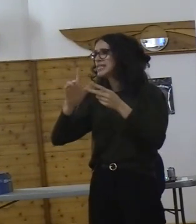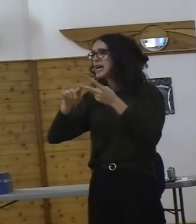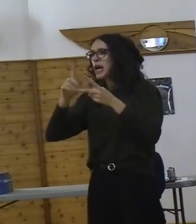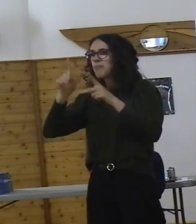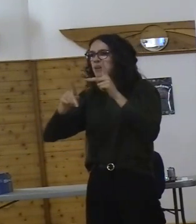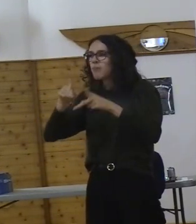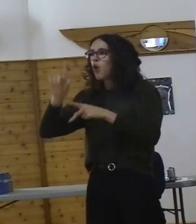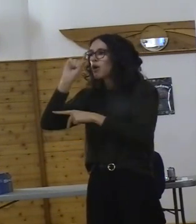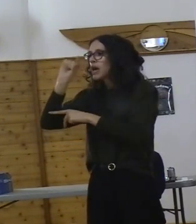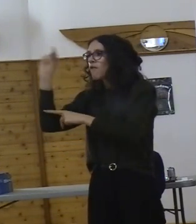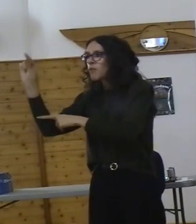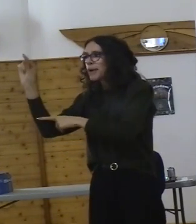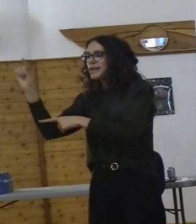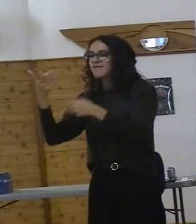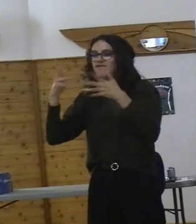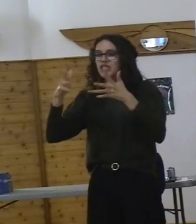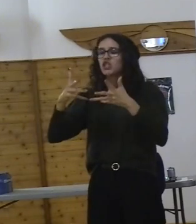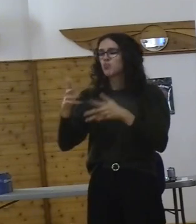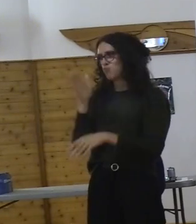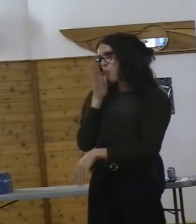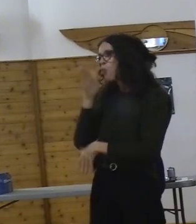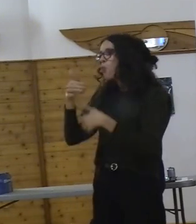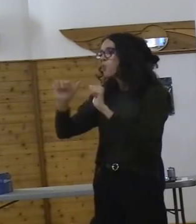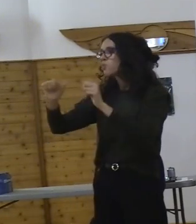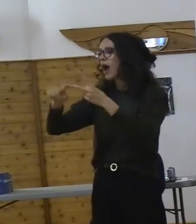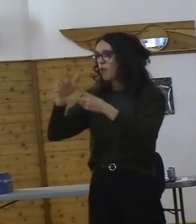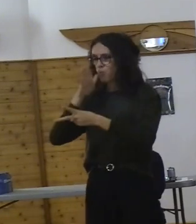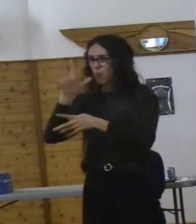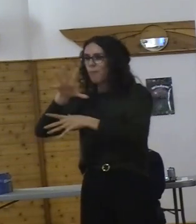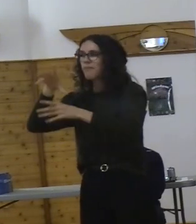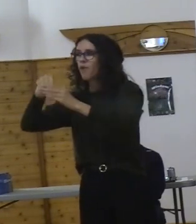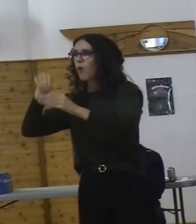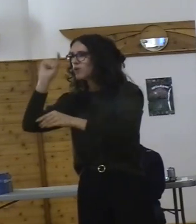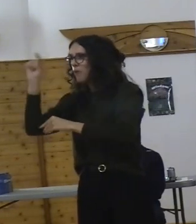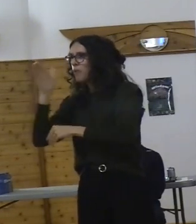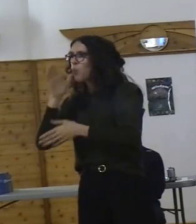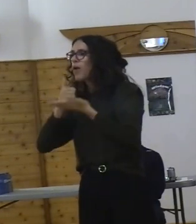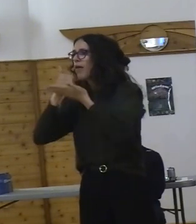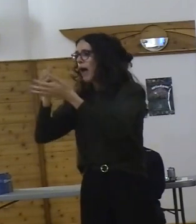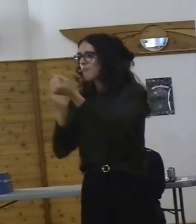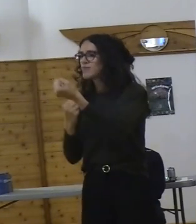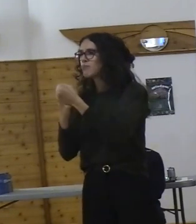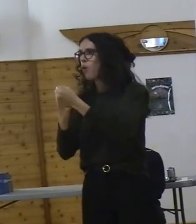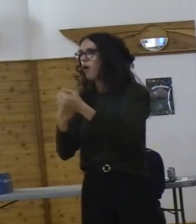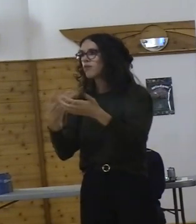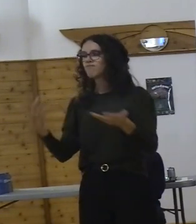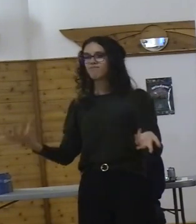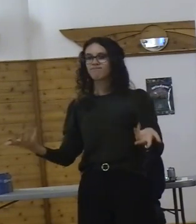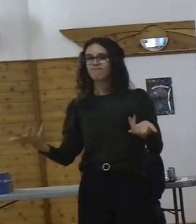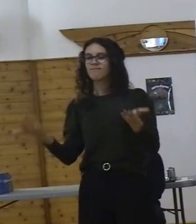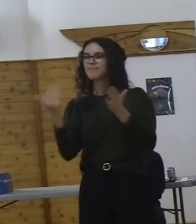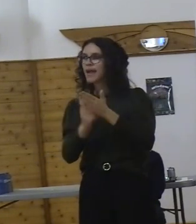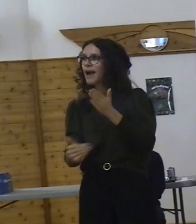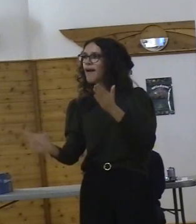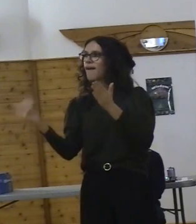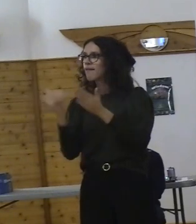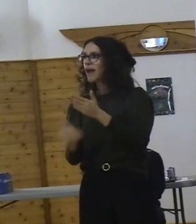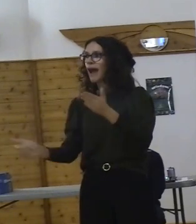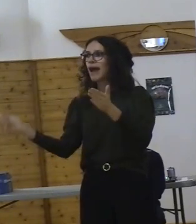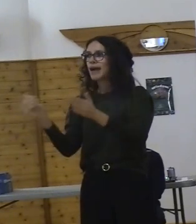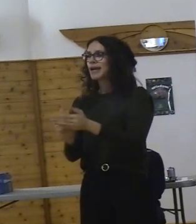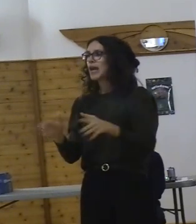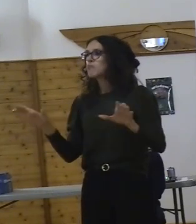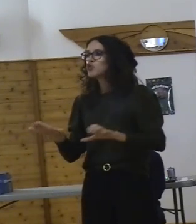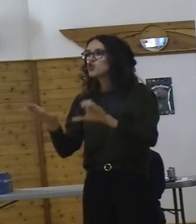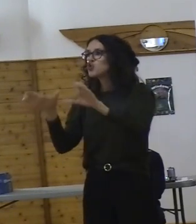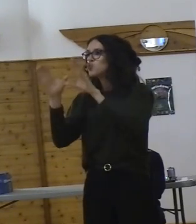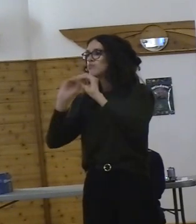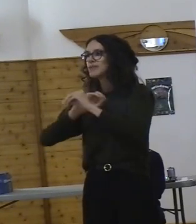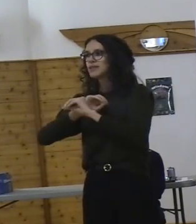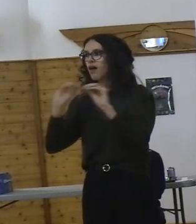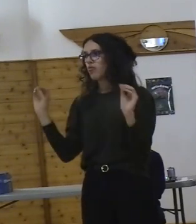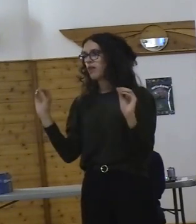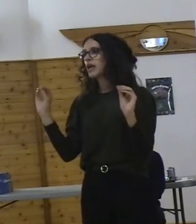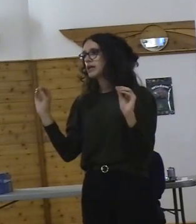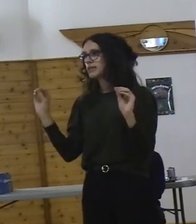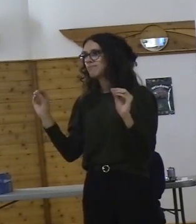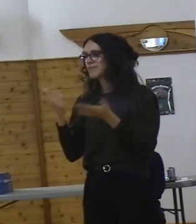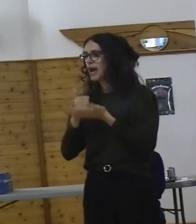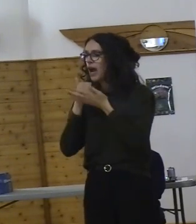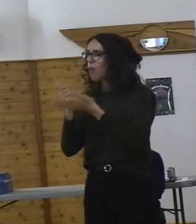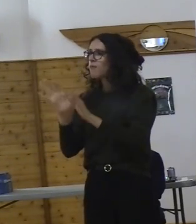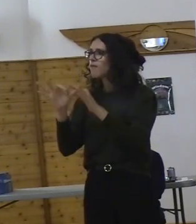And it's disheartening and it's quite frankly disgusting to take advantage of missing and murdered Indigenous women and girls' families in such a vulnerable situation.